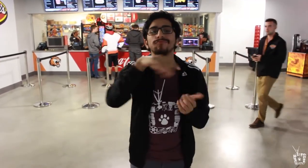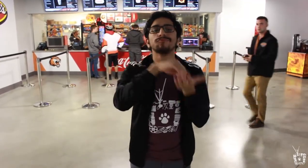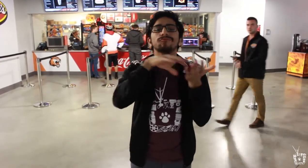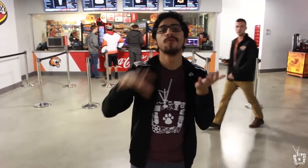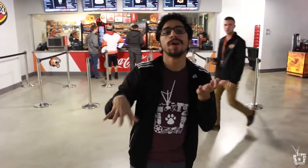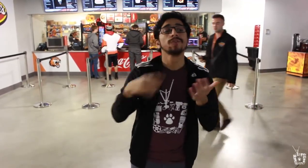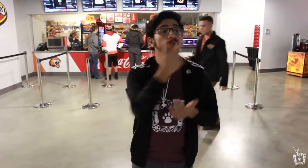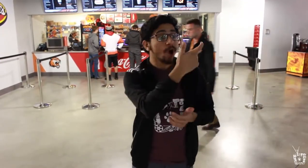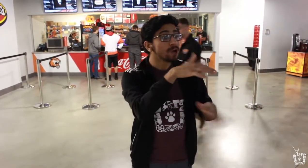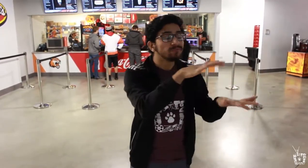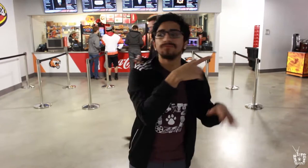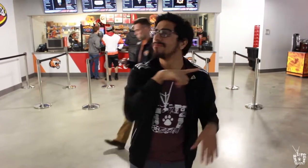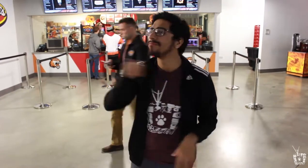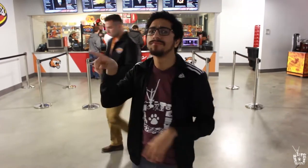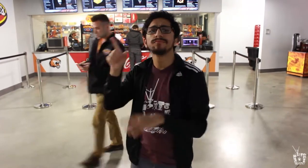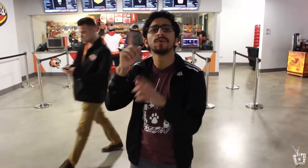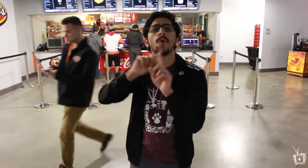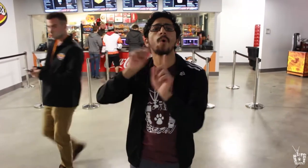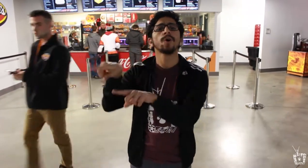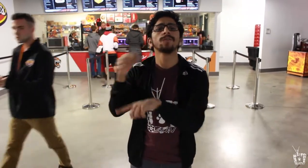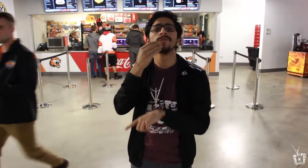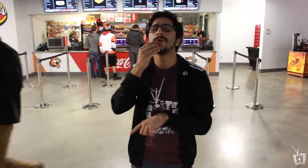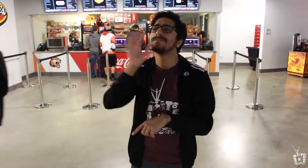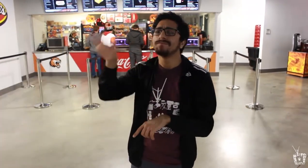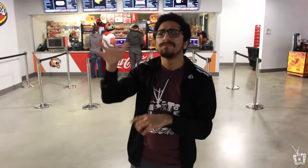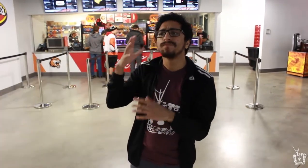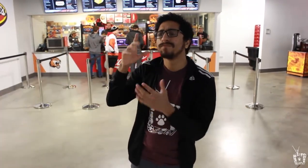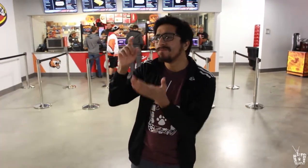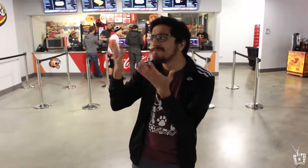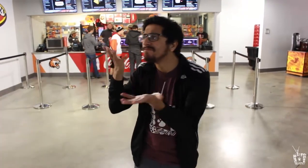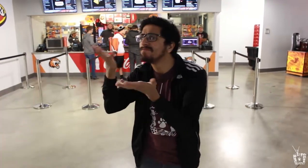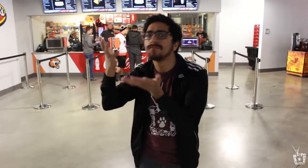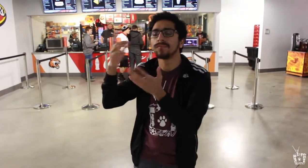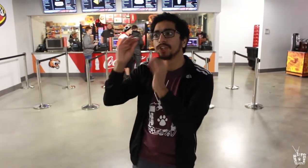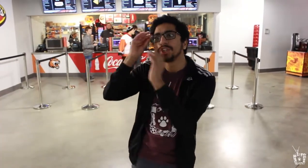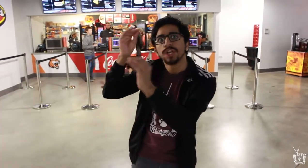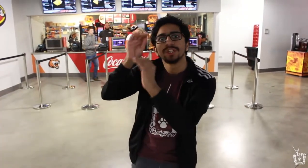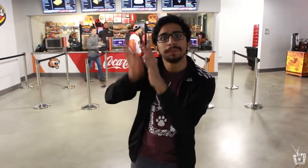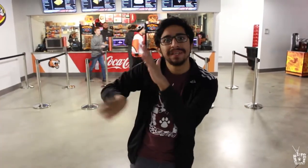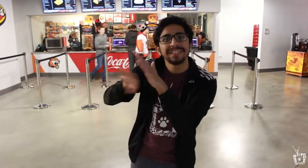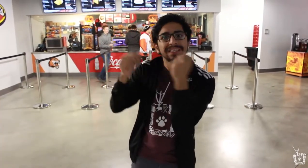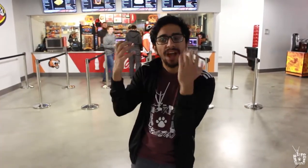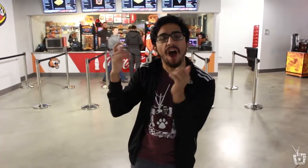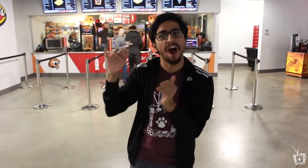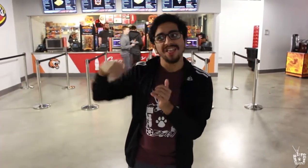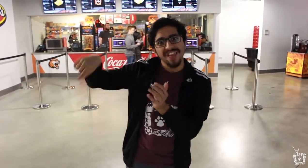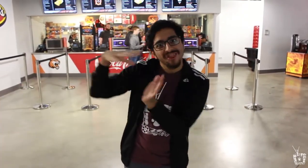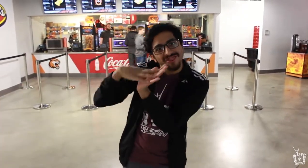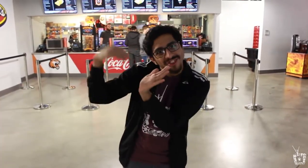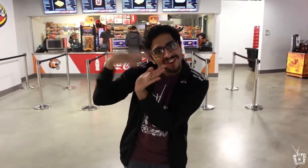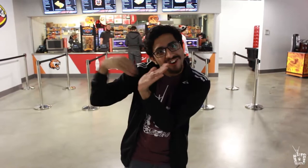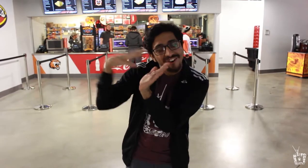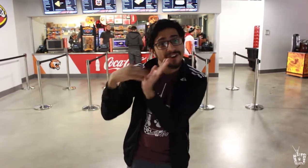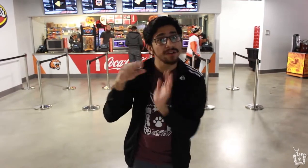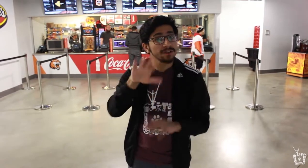Students watch the game, order food, and need a service. They teach the workers basic sign language that they learn.